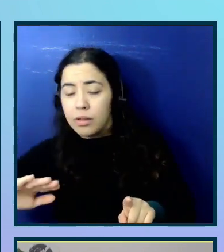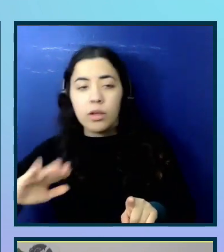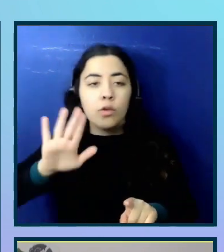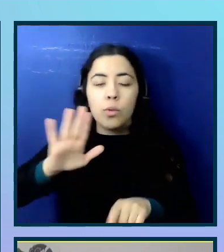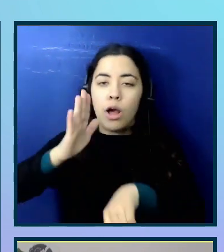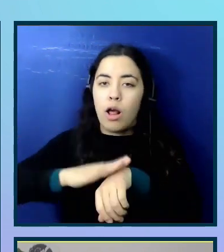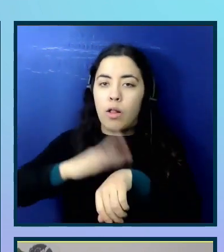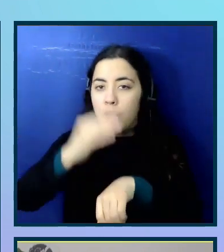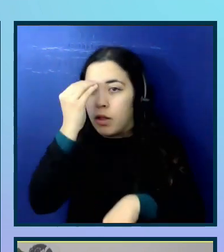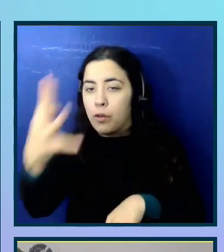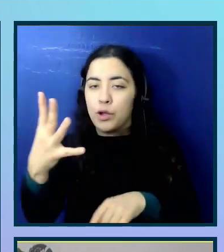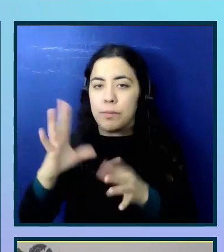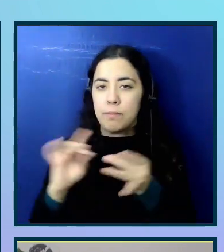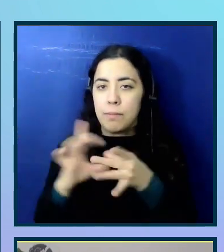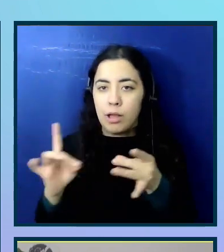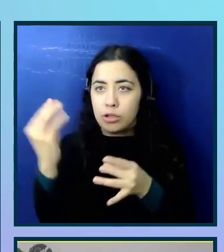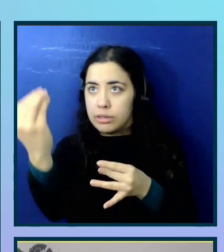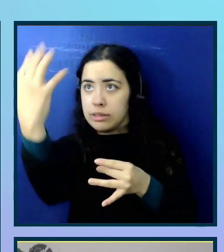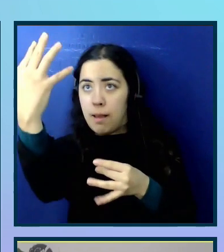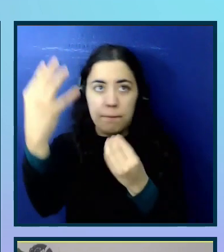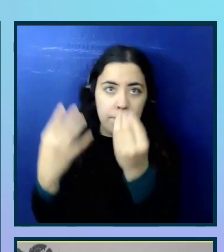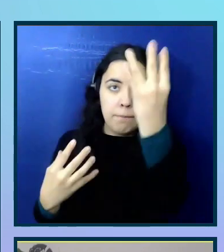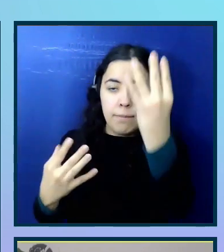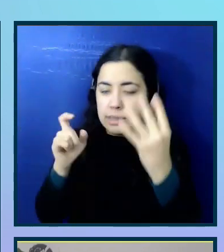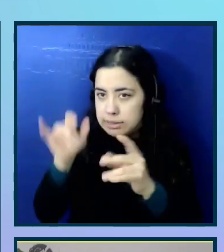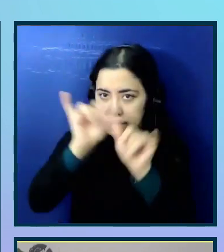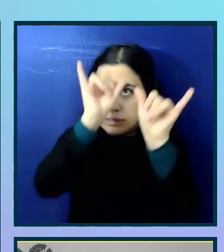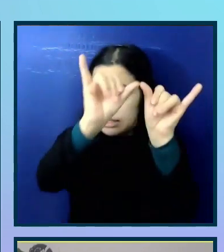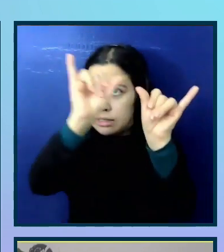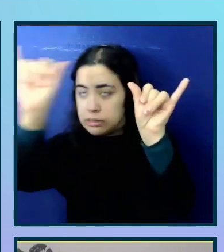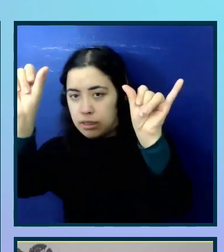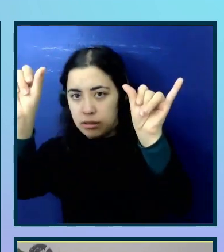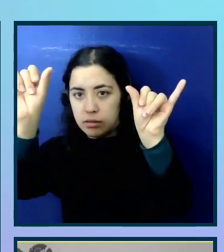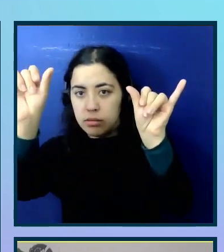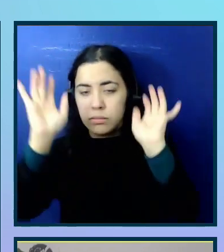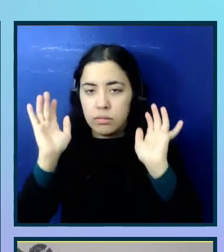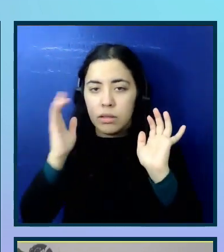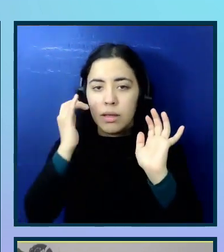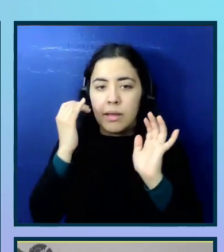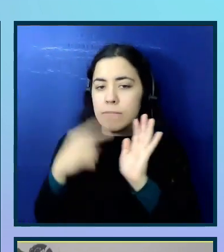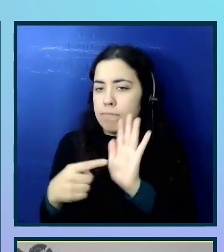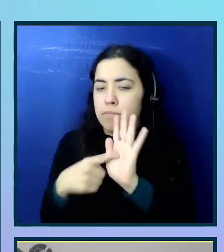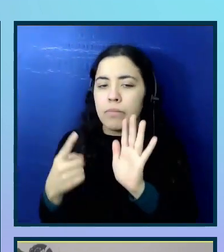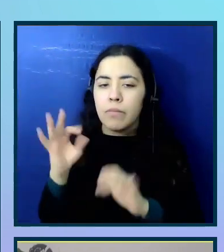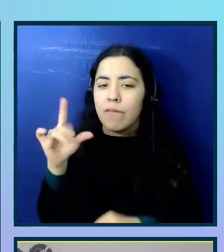This is things you need to plan as well or a multi step flow like booking system with a card,